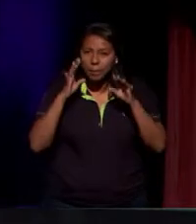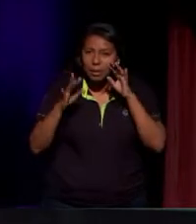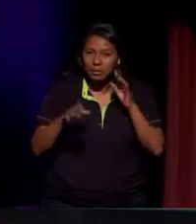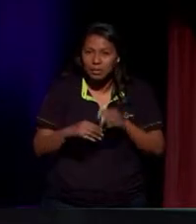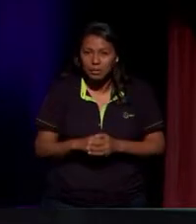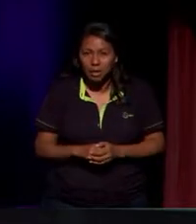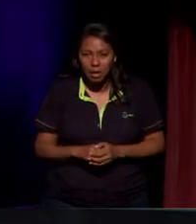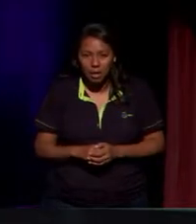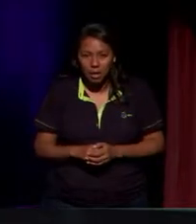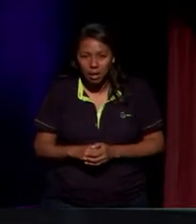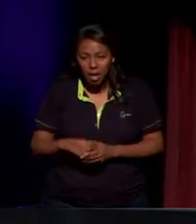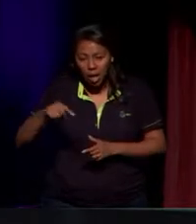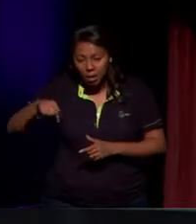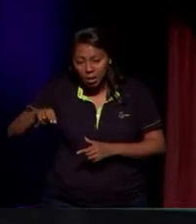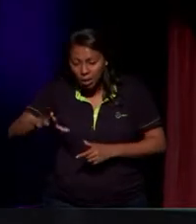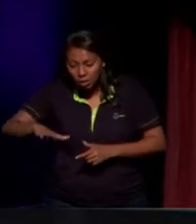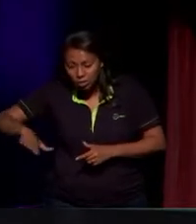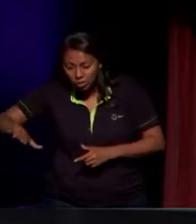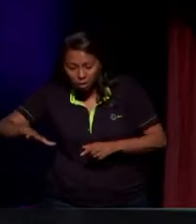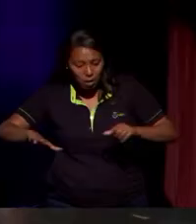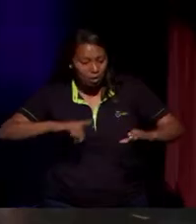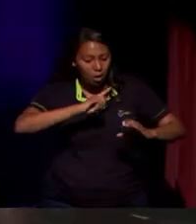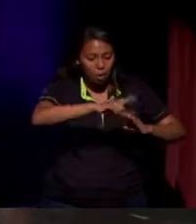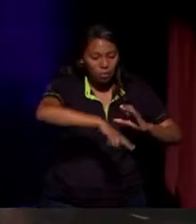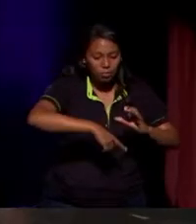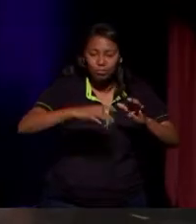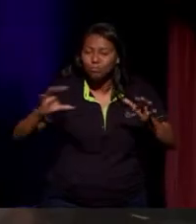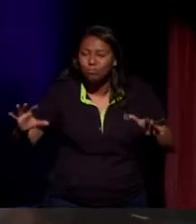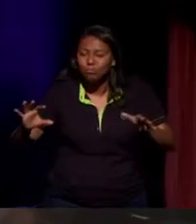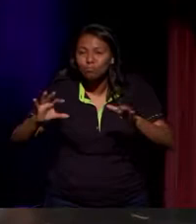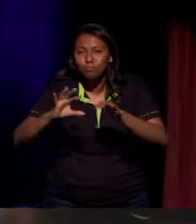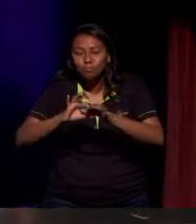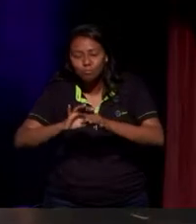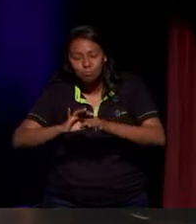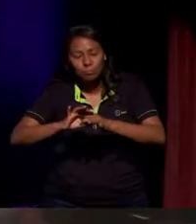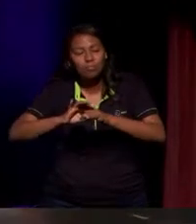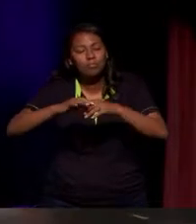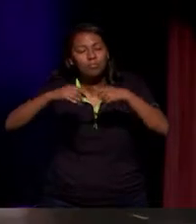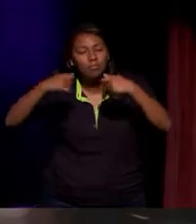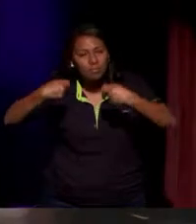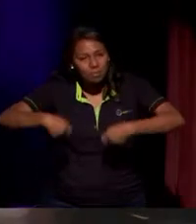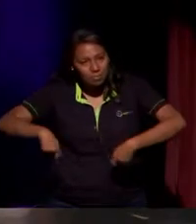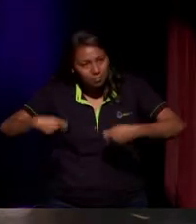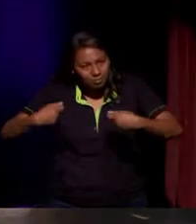and make this joint for us to have a reading,